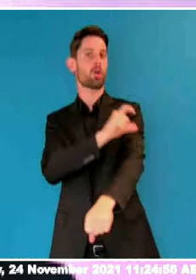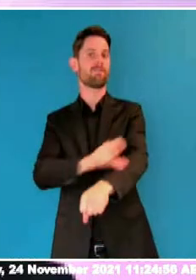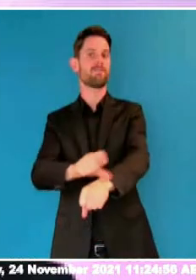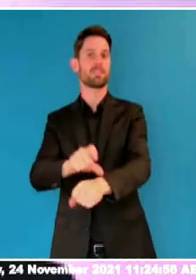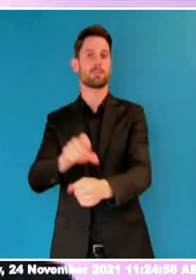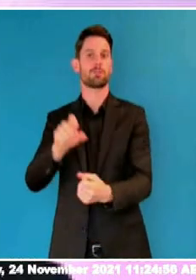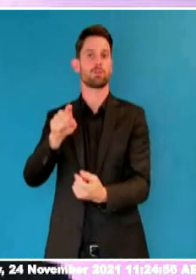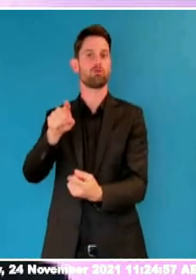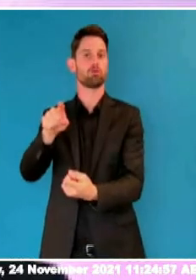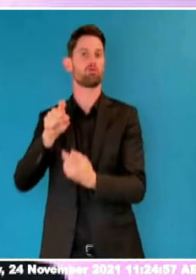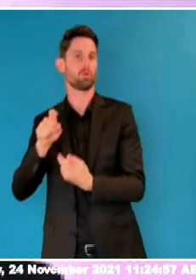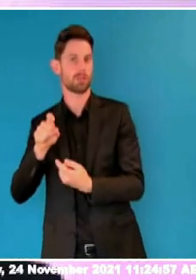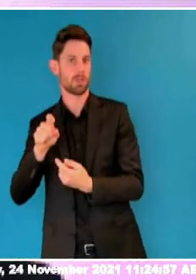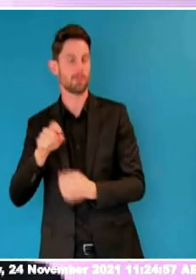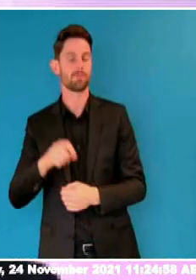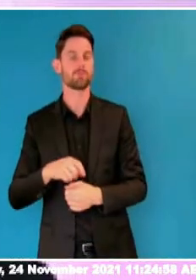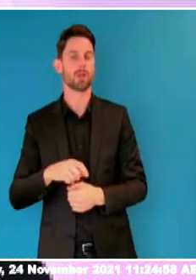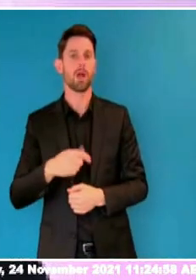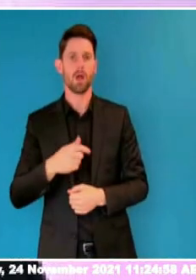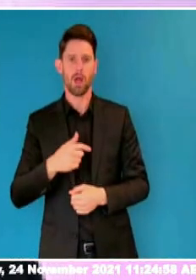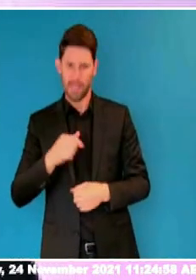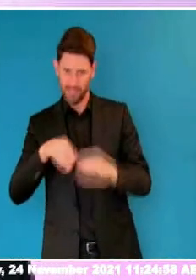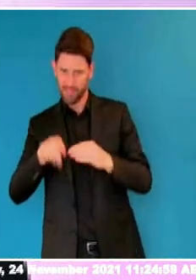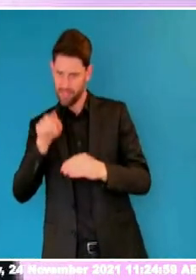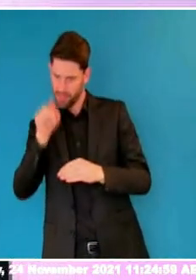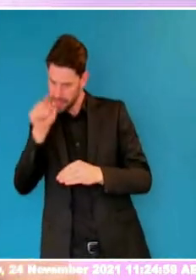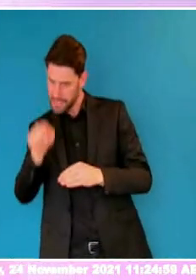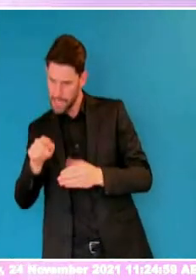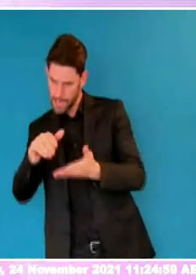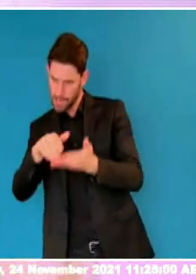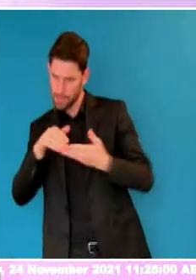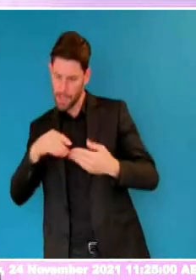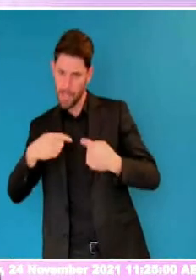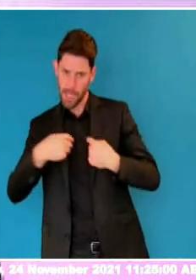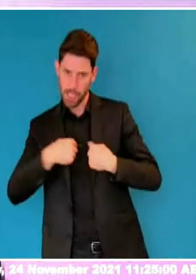looking at questions in that process that help identify individuals as they are coming